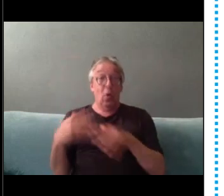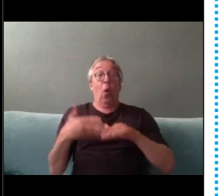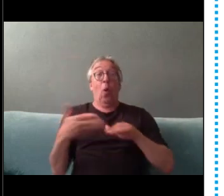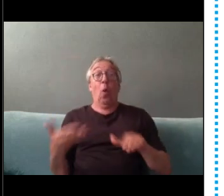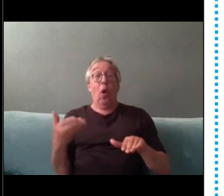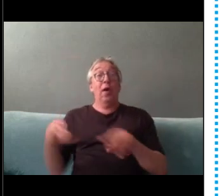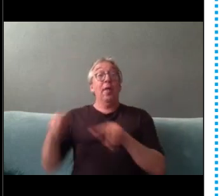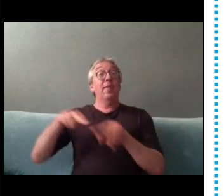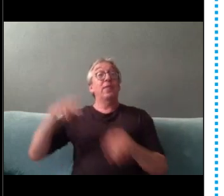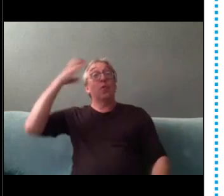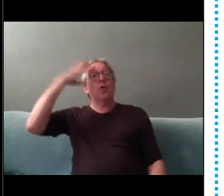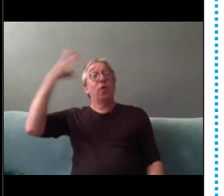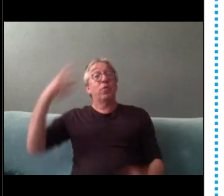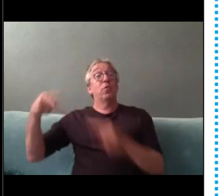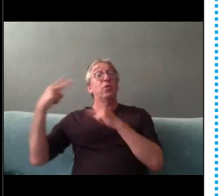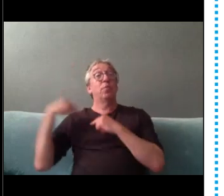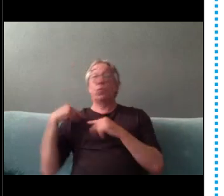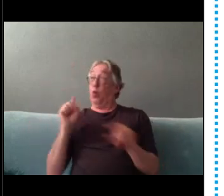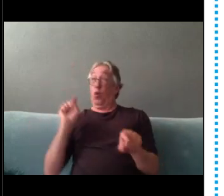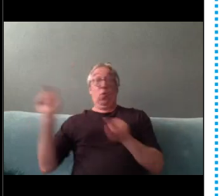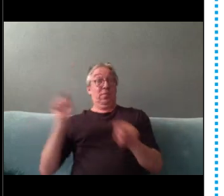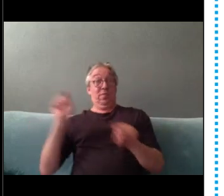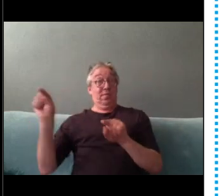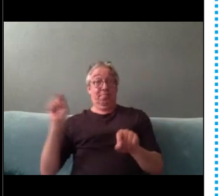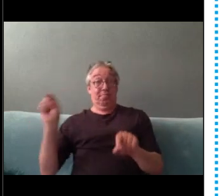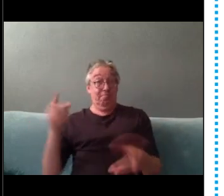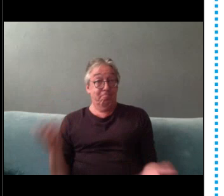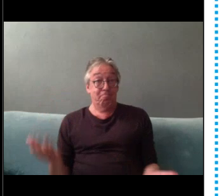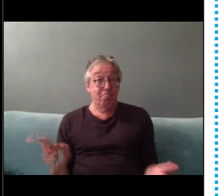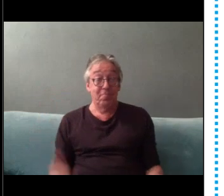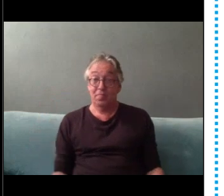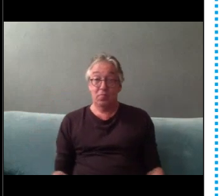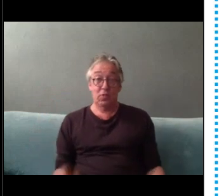Maybe Marie, you could take this one. It's regarding...